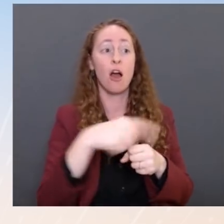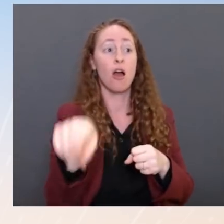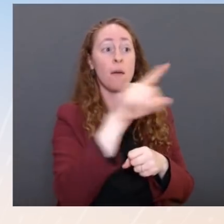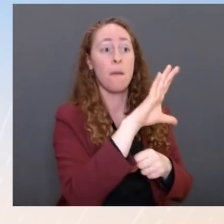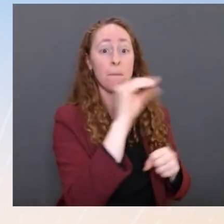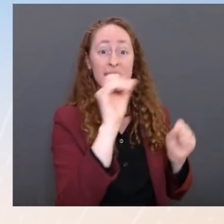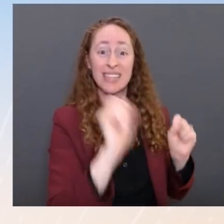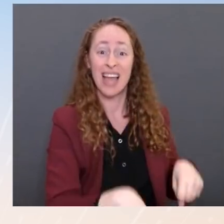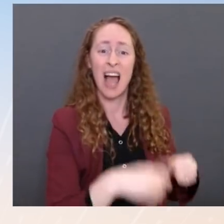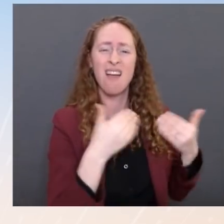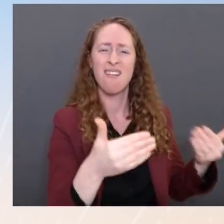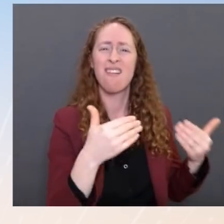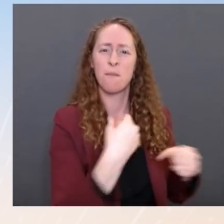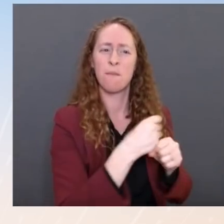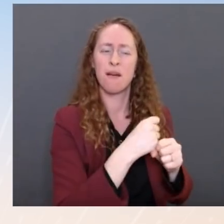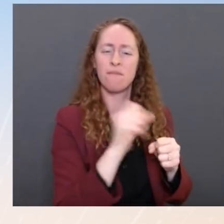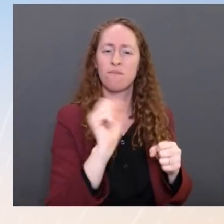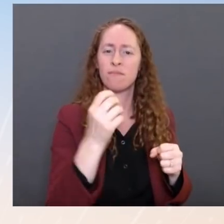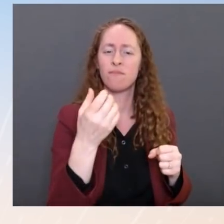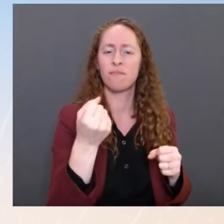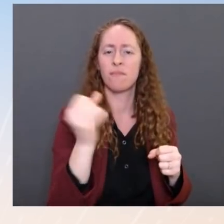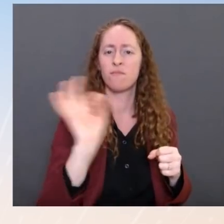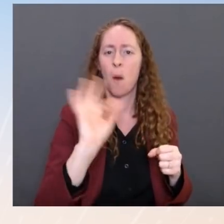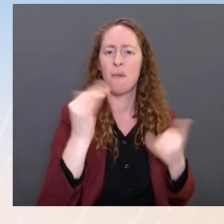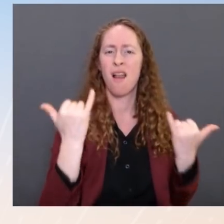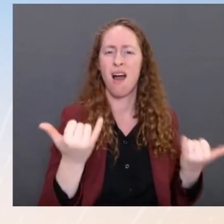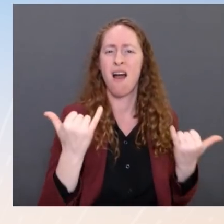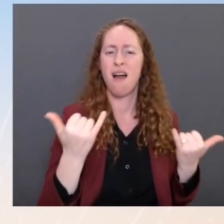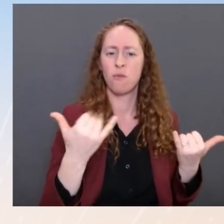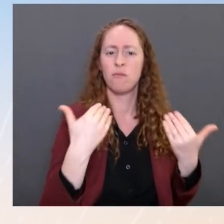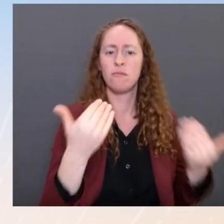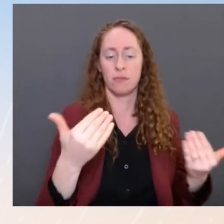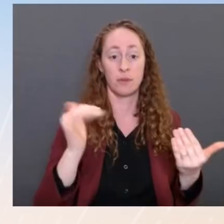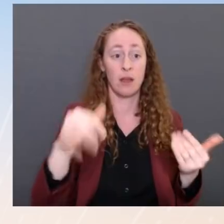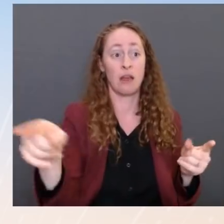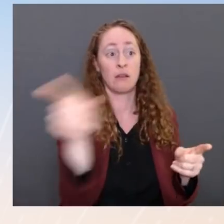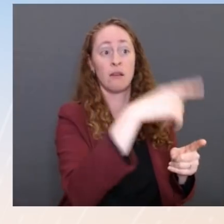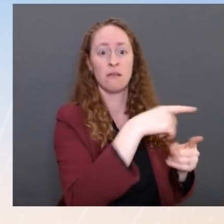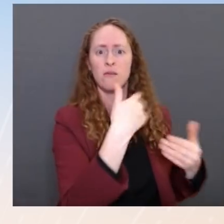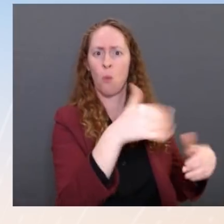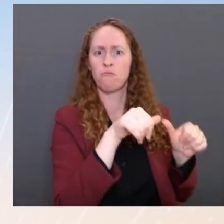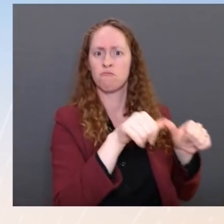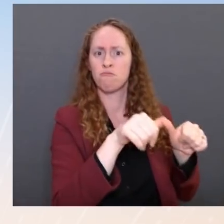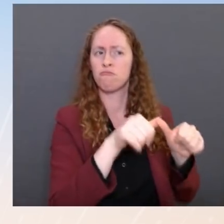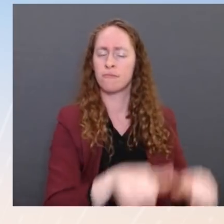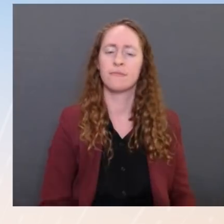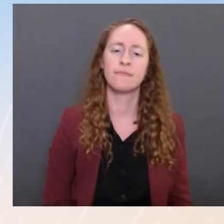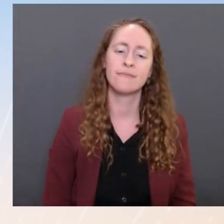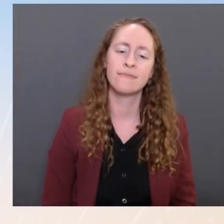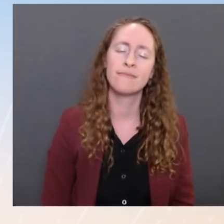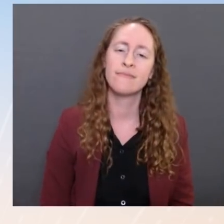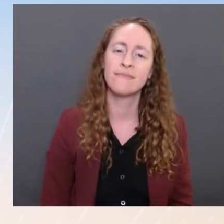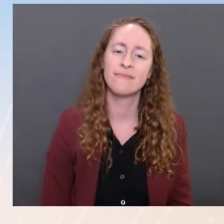their productivity over the last four weeks, and we're going to continue to work on that. The Press: But he would have known about this before this week. It wasn't like this suddenly popped up.